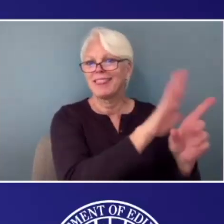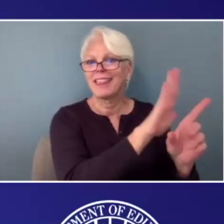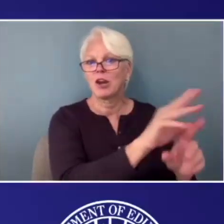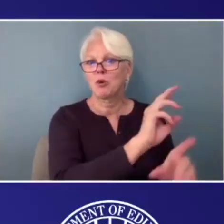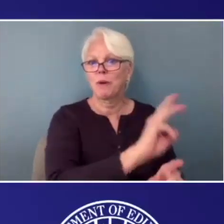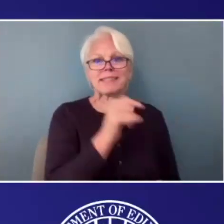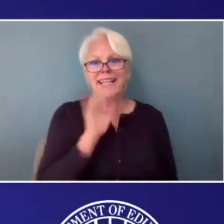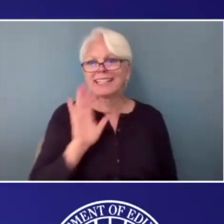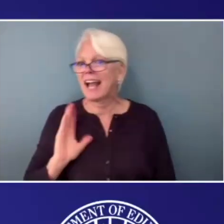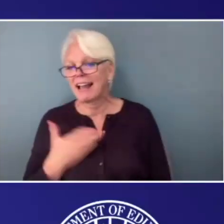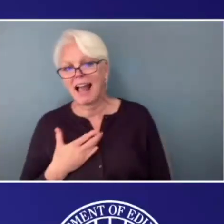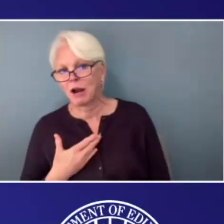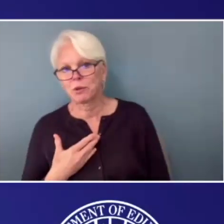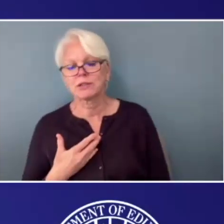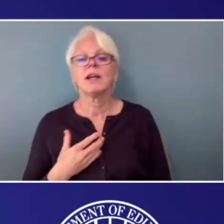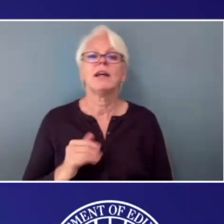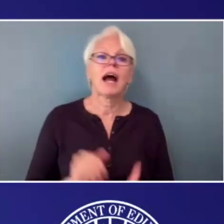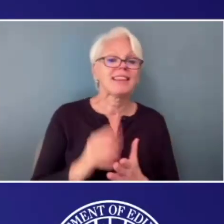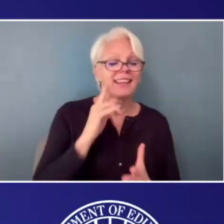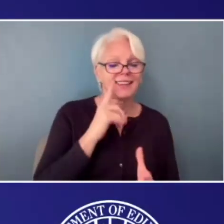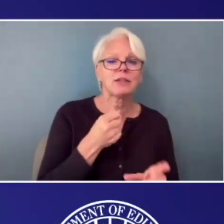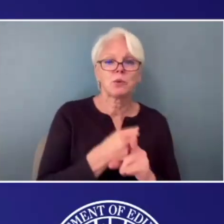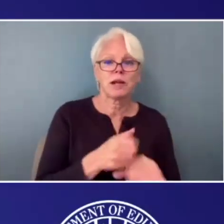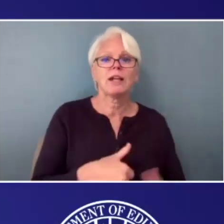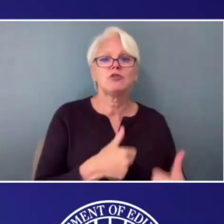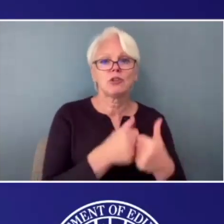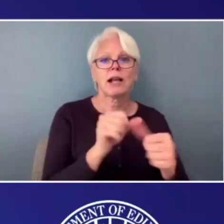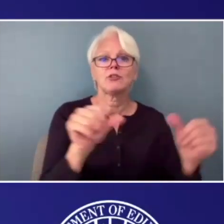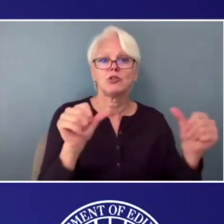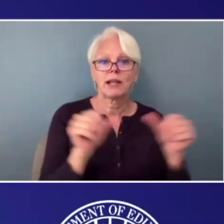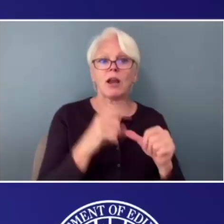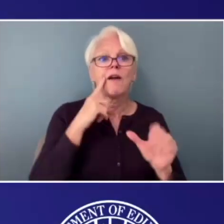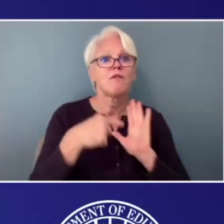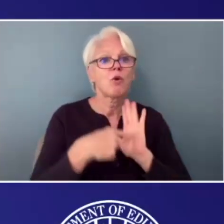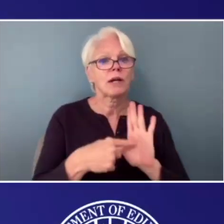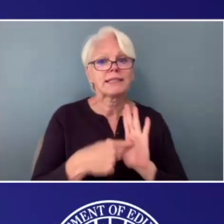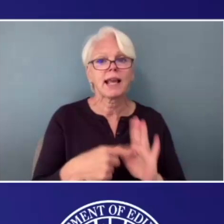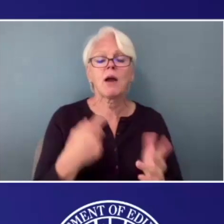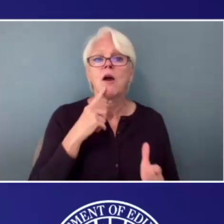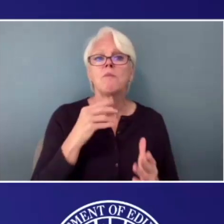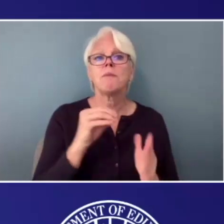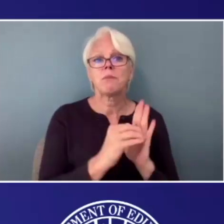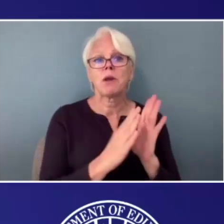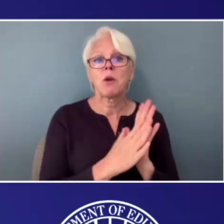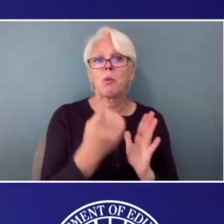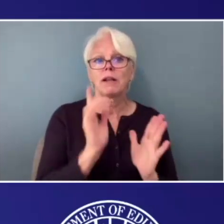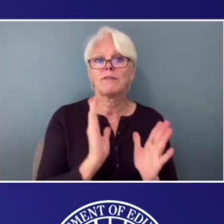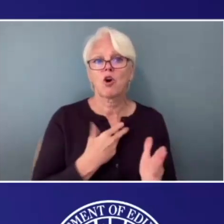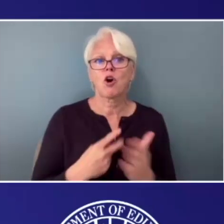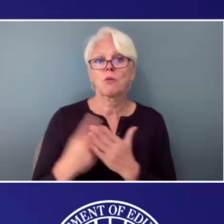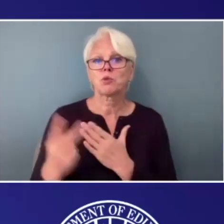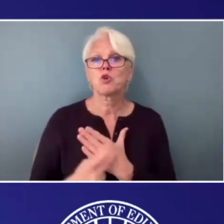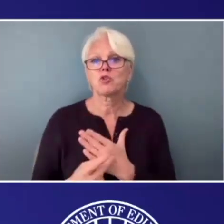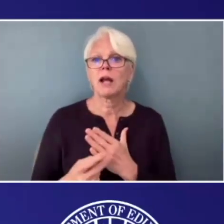into a challenging area. So, for example, we might list one of our programs as professional practice,